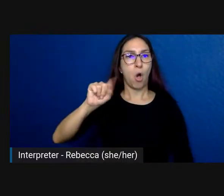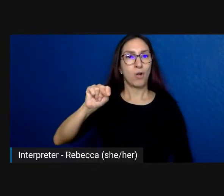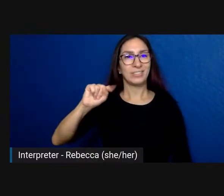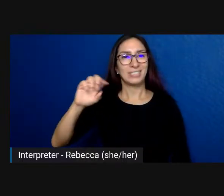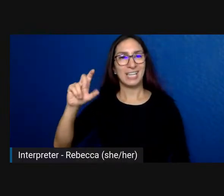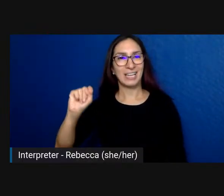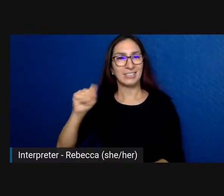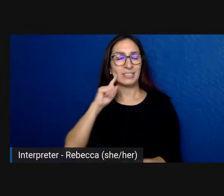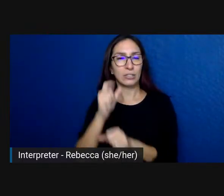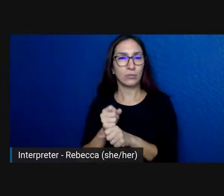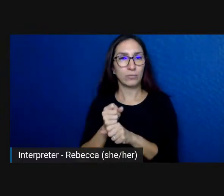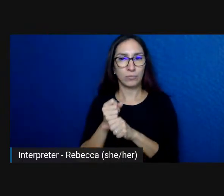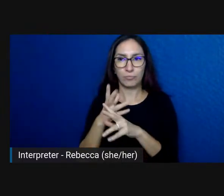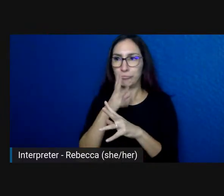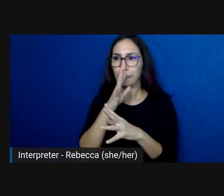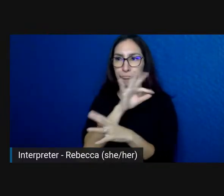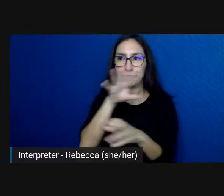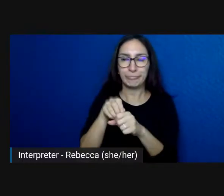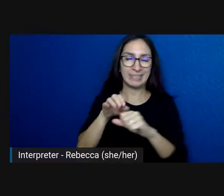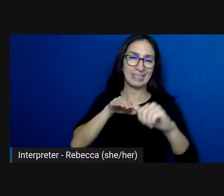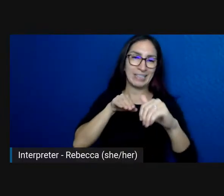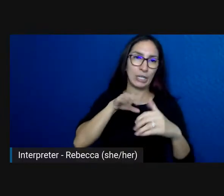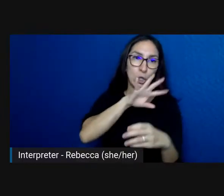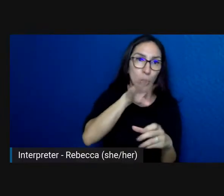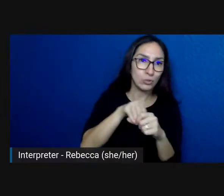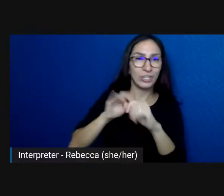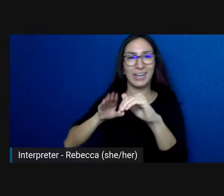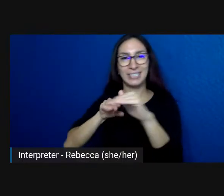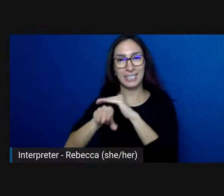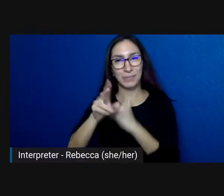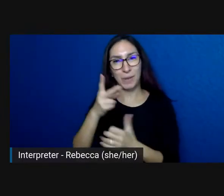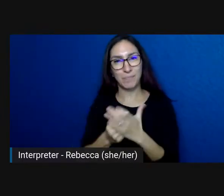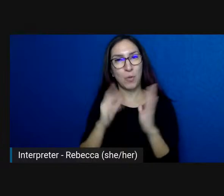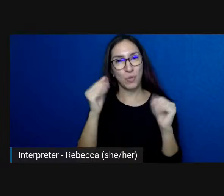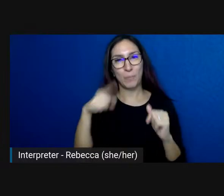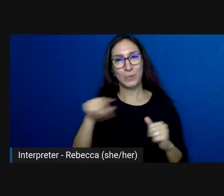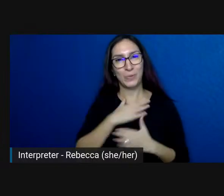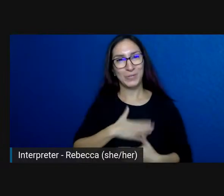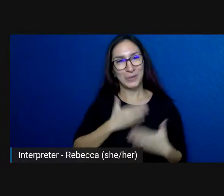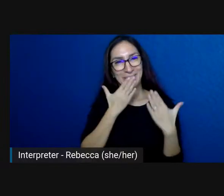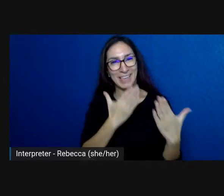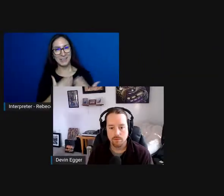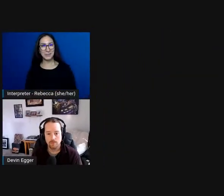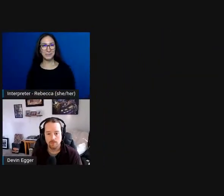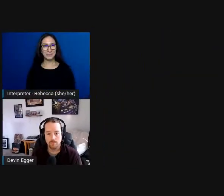Freelance Writer and Blogger in this presentation is entitled a picture is worth 1000 words and how ALT TEXT communicates